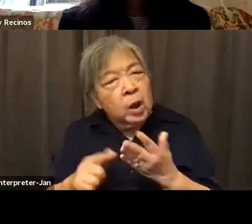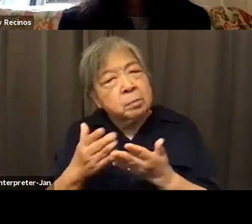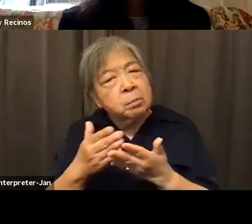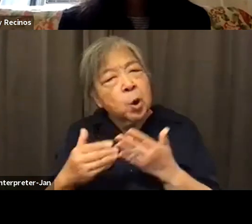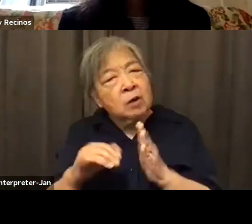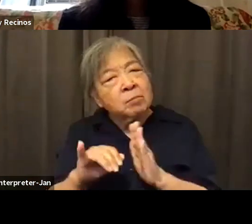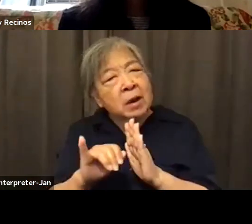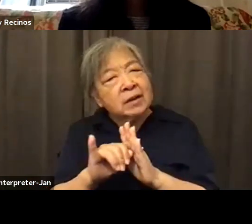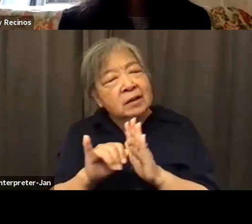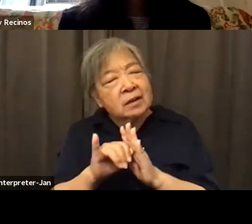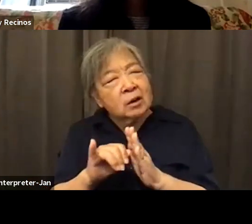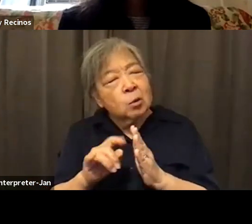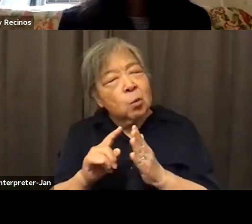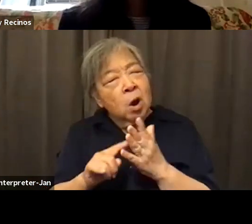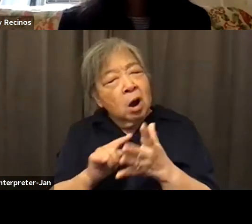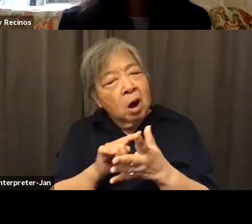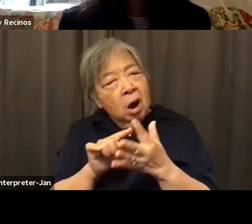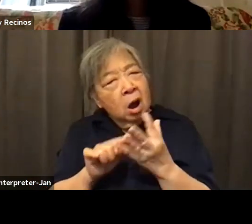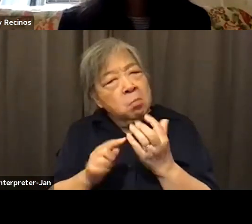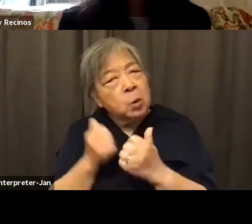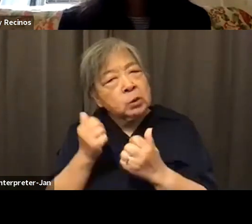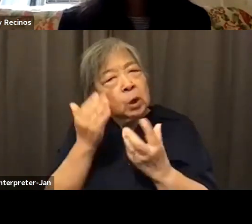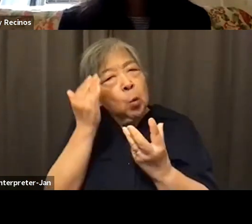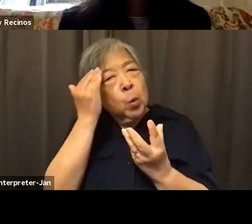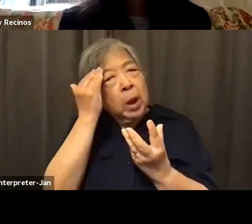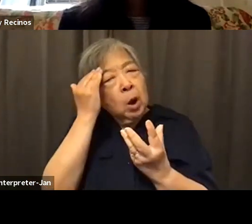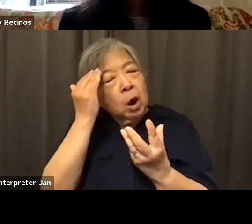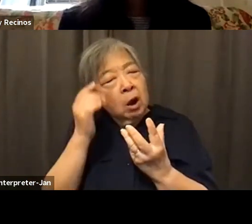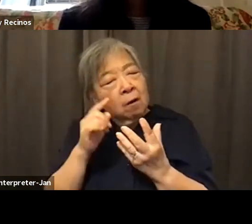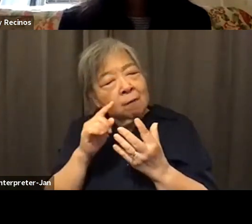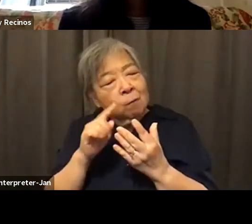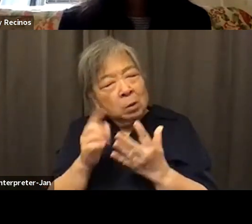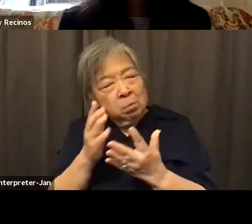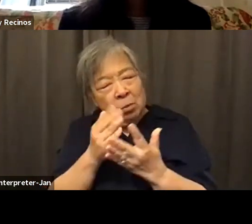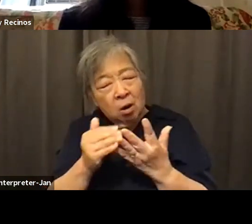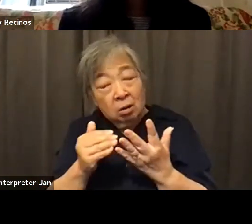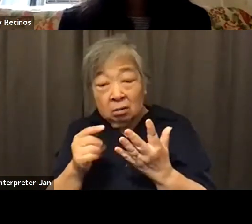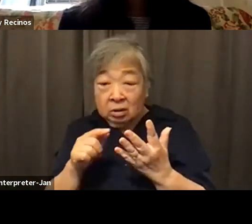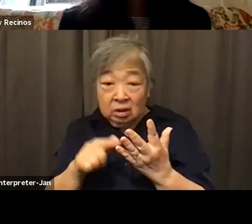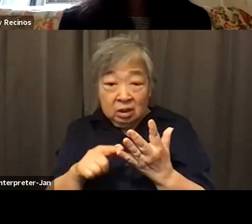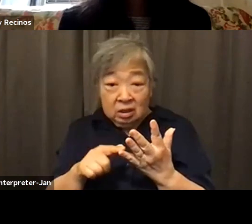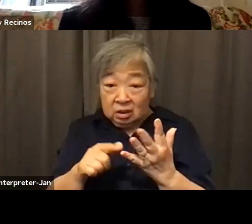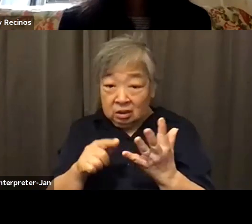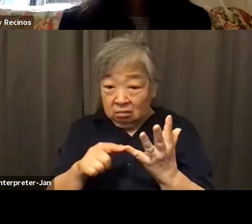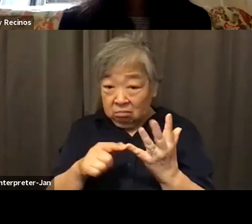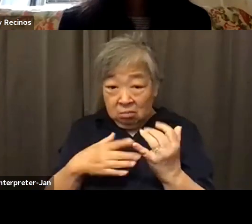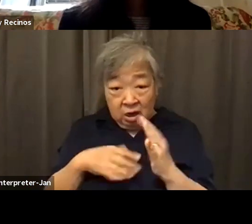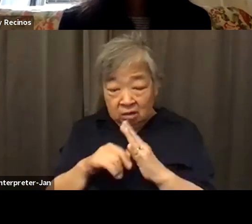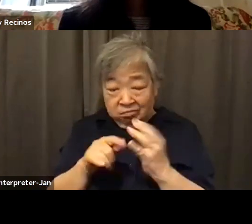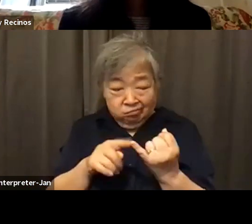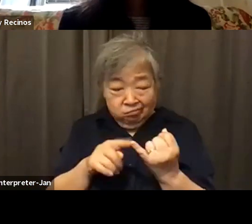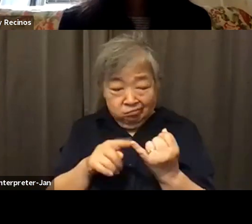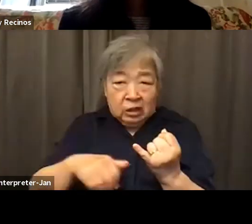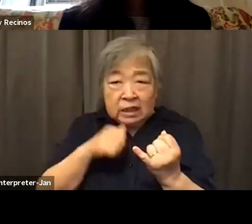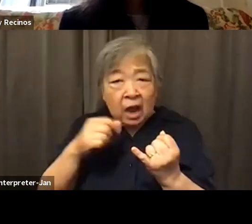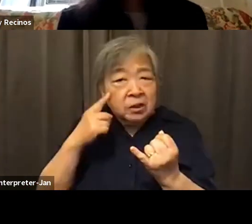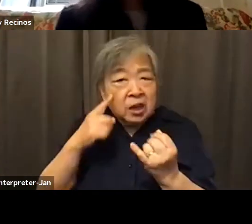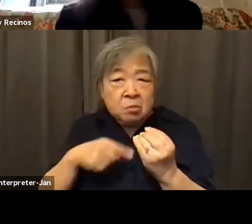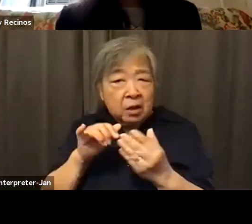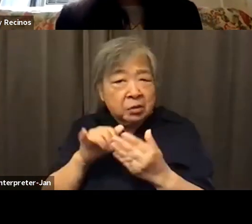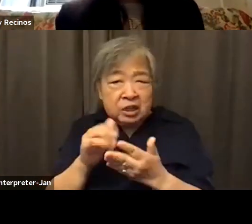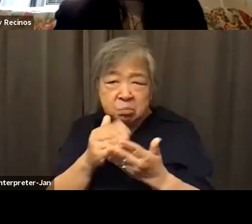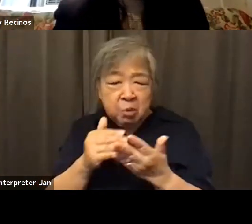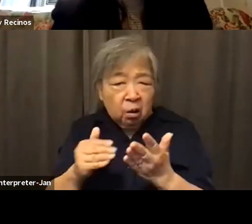most aware of, or what parts do you not think about very often, how questioning how will